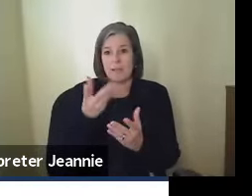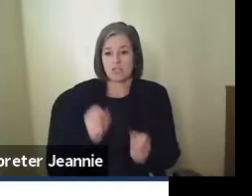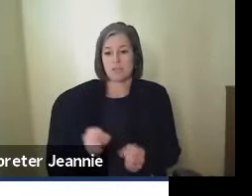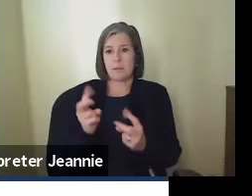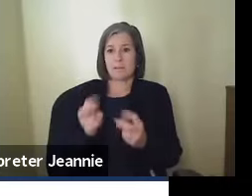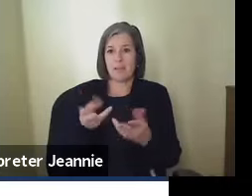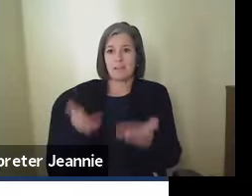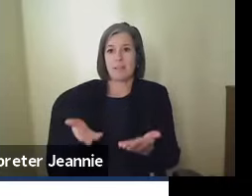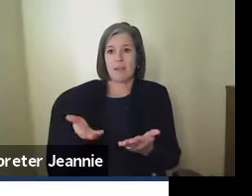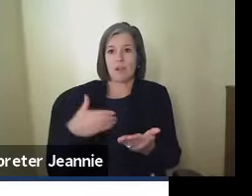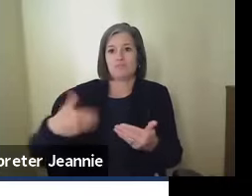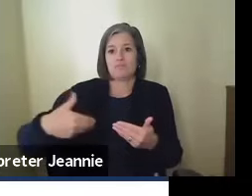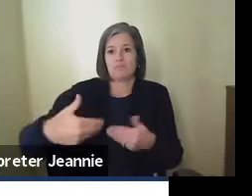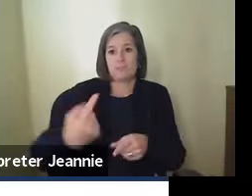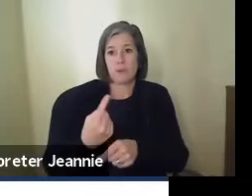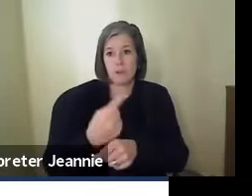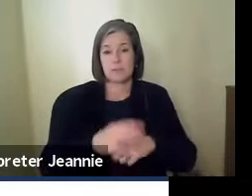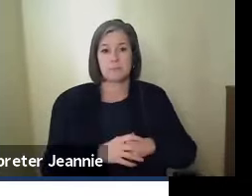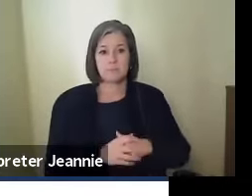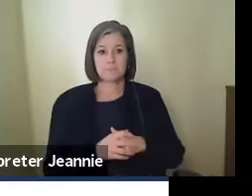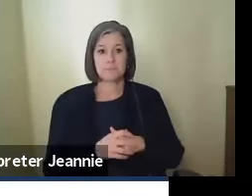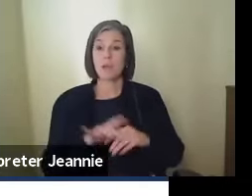A recording of this event will be available.